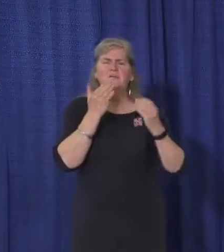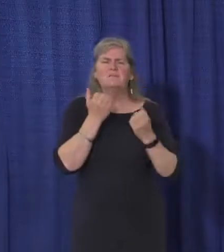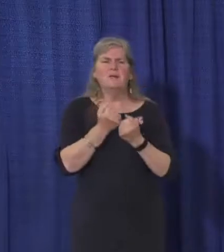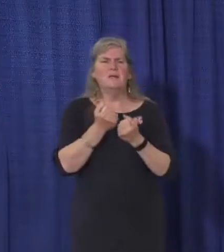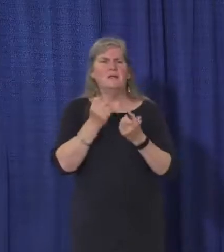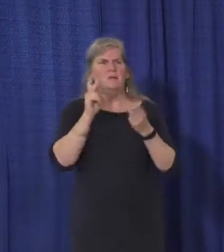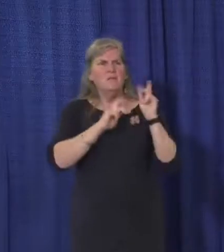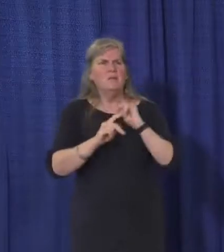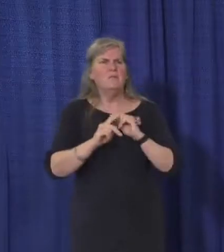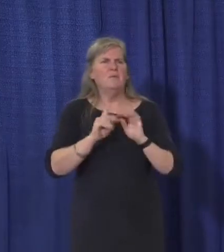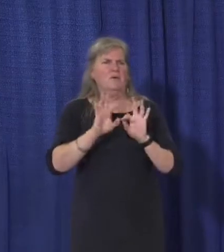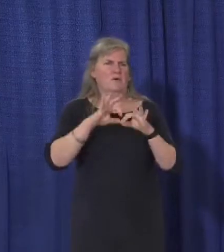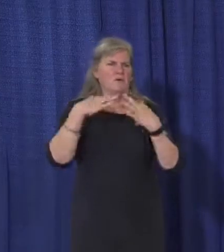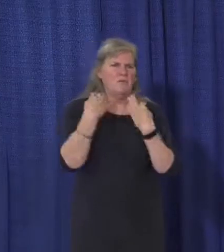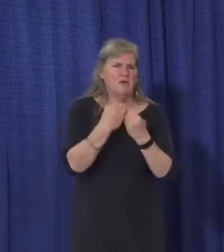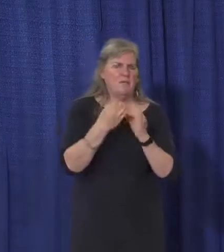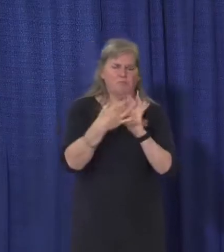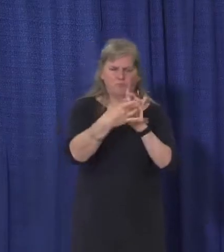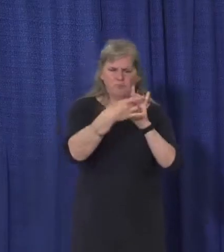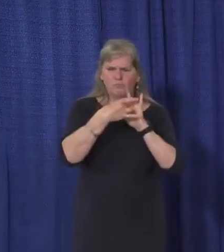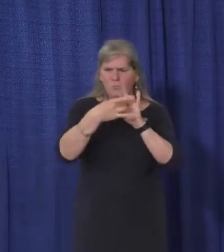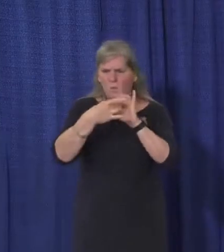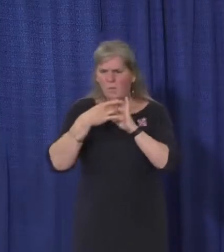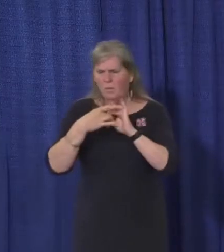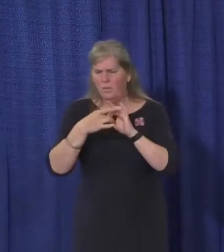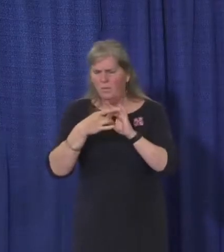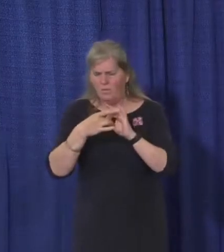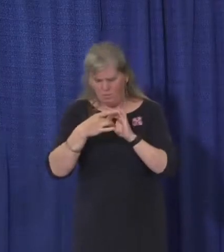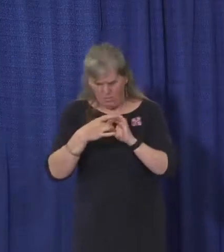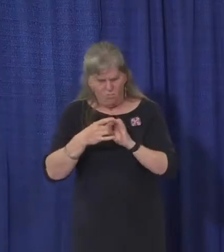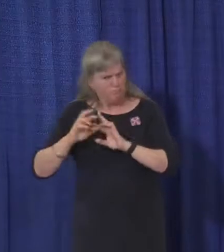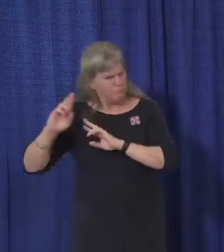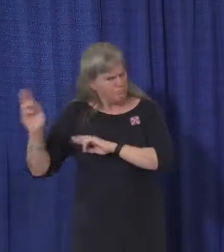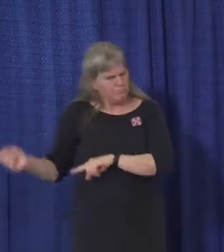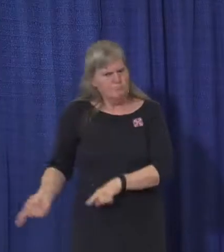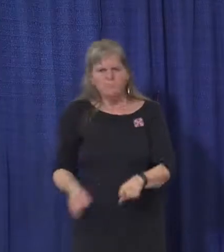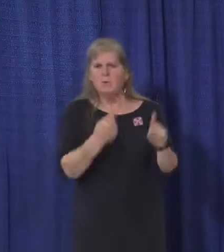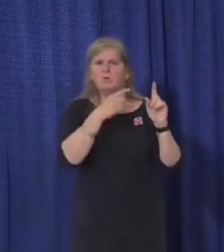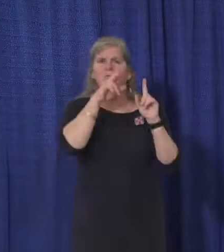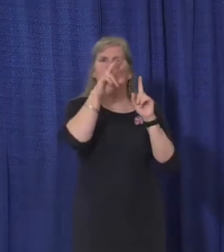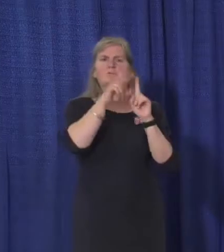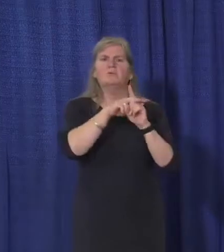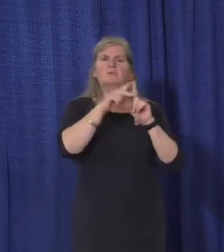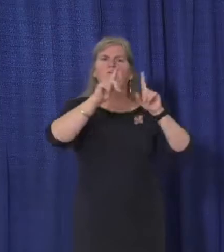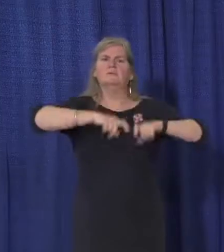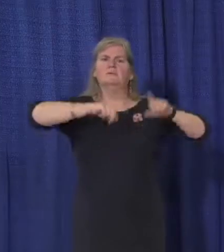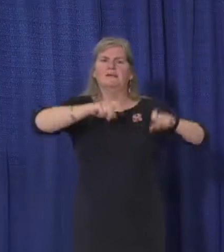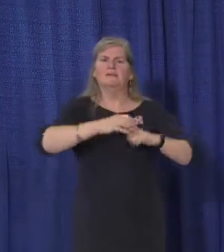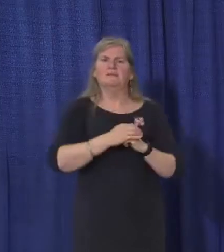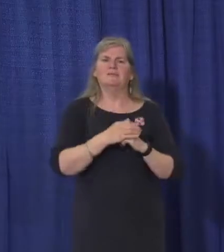and families who have cooperated with us and who have shown up to get tested and two are doing the